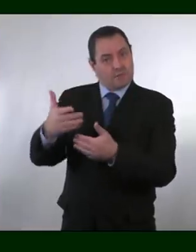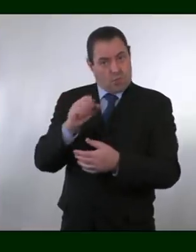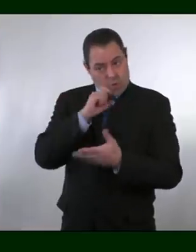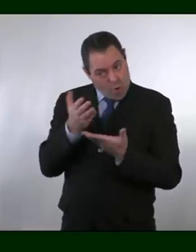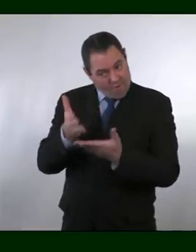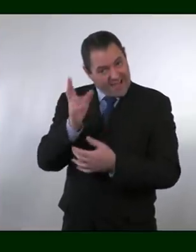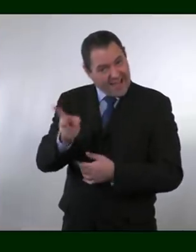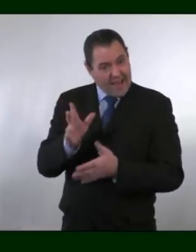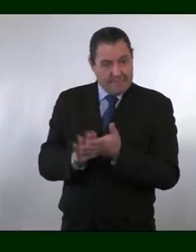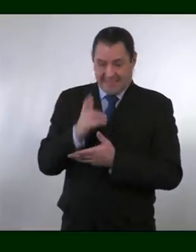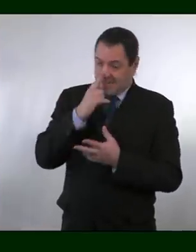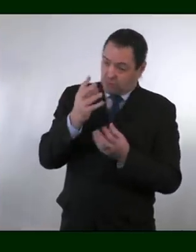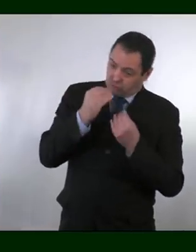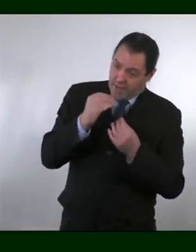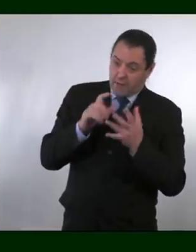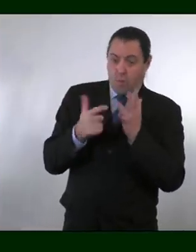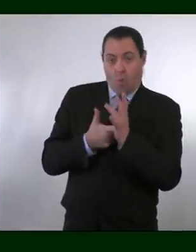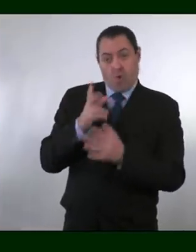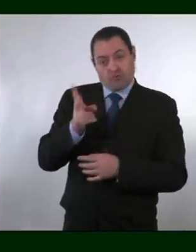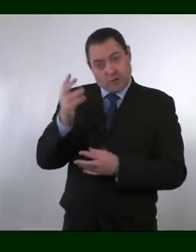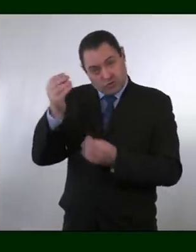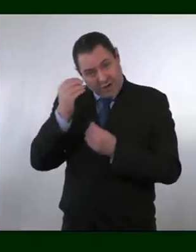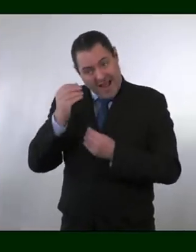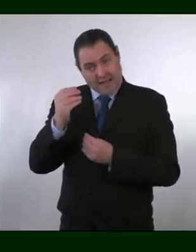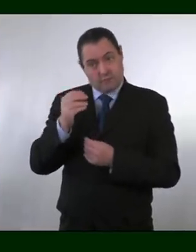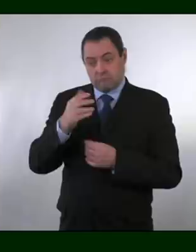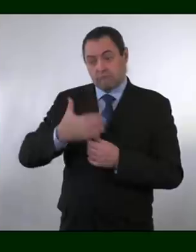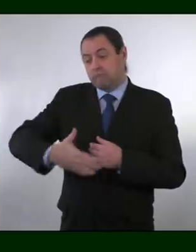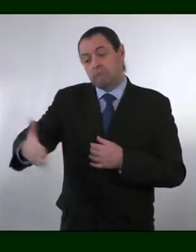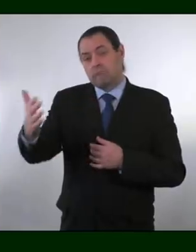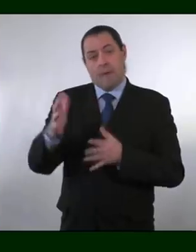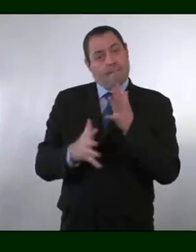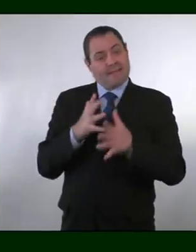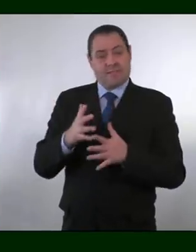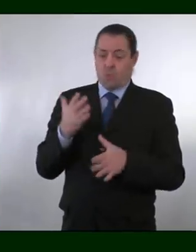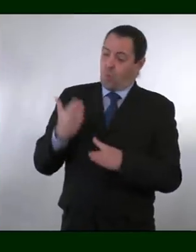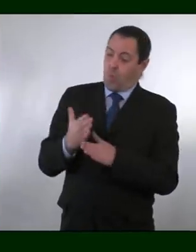in their lives, and reverse this decision to ensure that working people can access education,